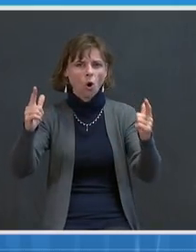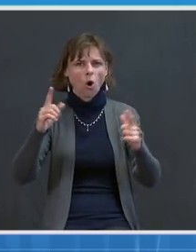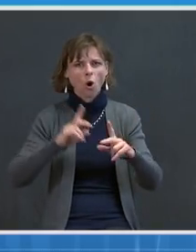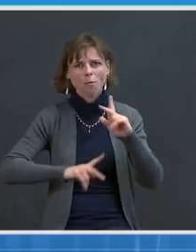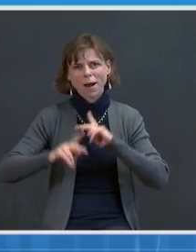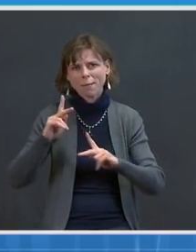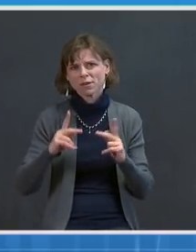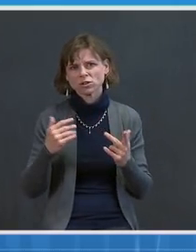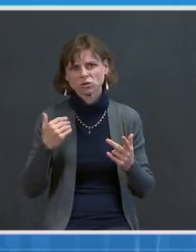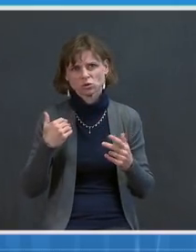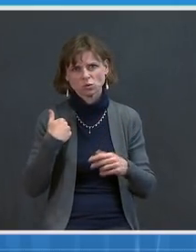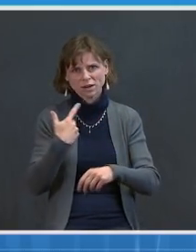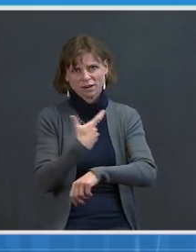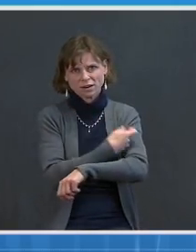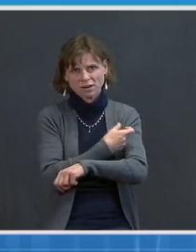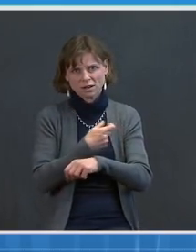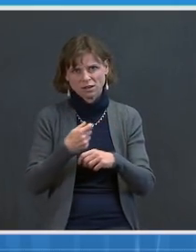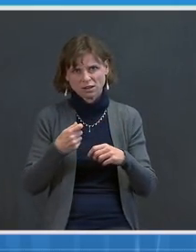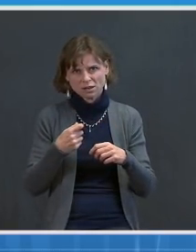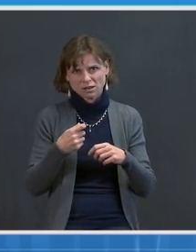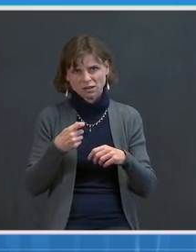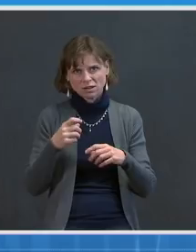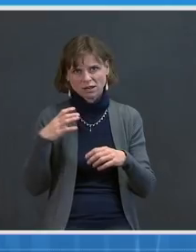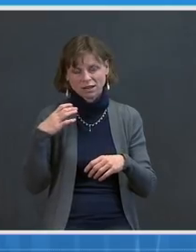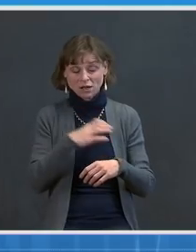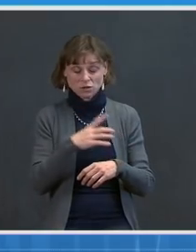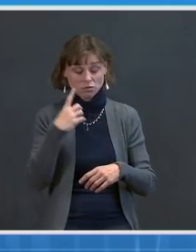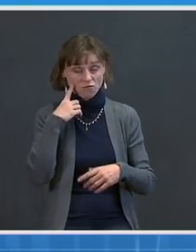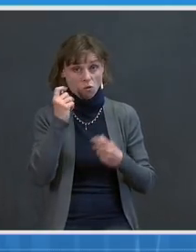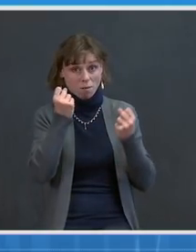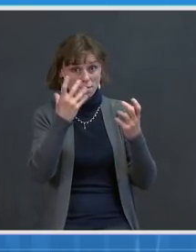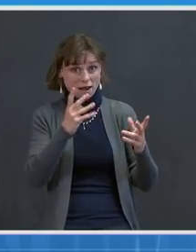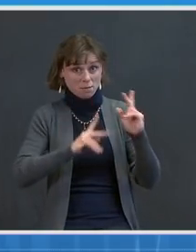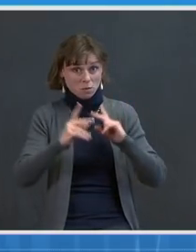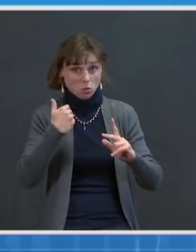if people have challenges, in terms of vaccine hesitancy, how can we address those challenges.